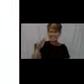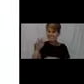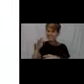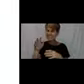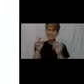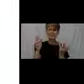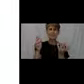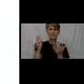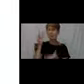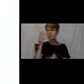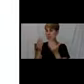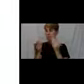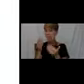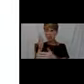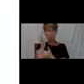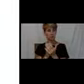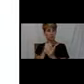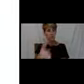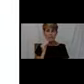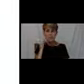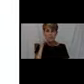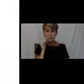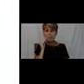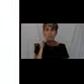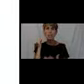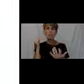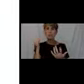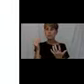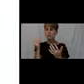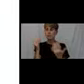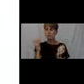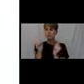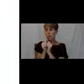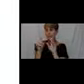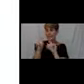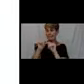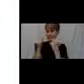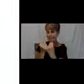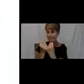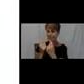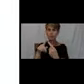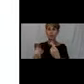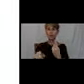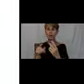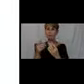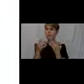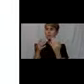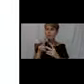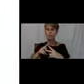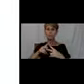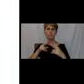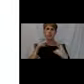Maybe you have experience as part of a street medicine team, or maybe you're very familiar in practicing street medicine.